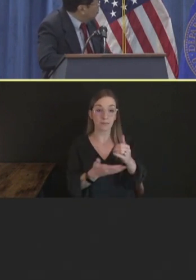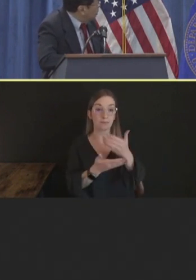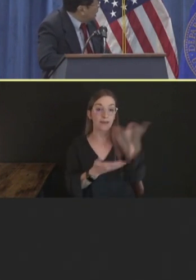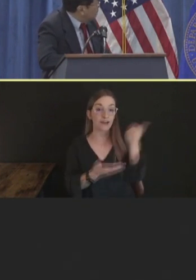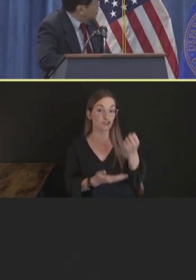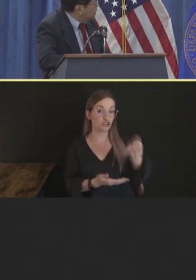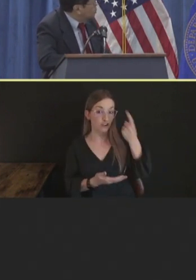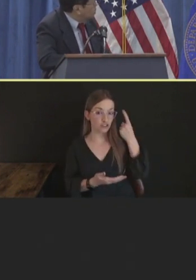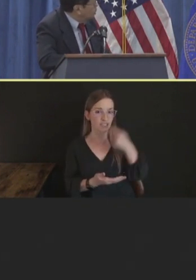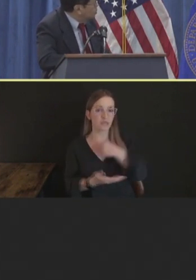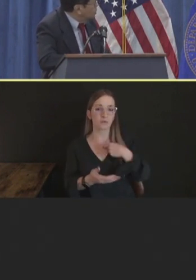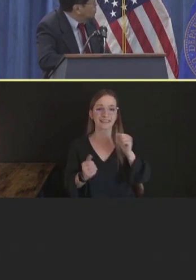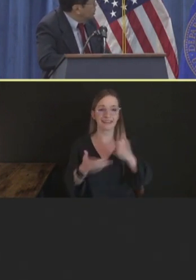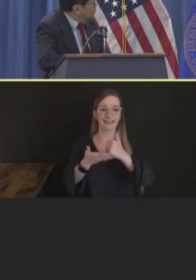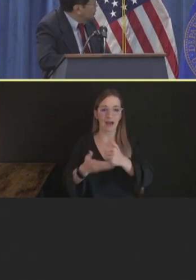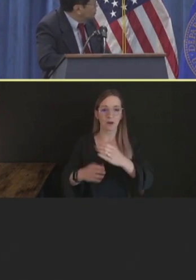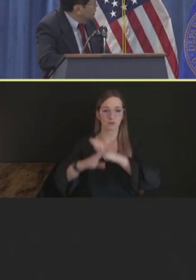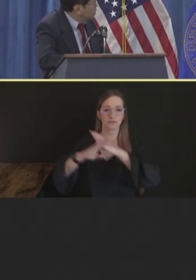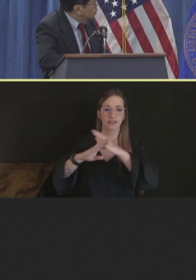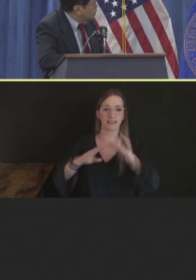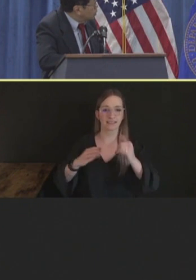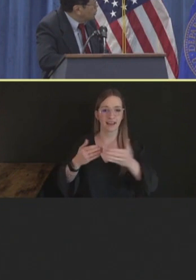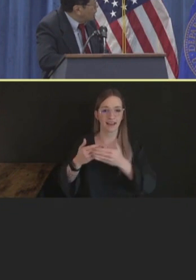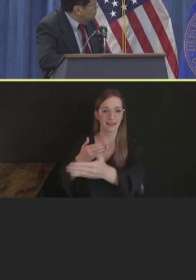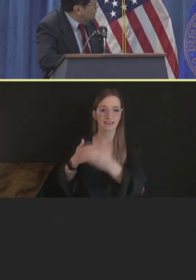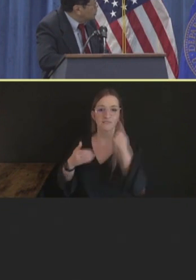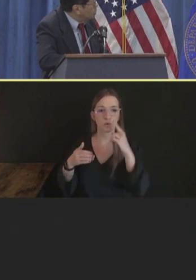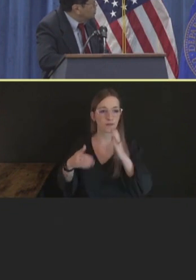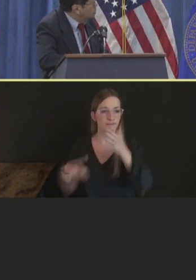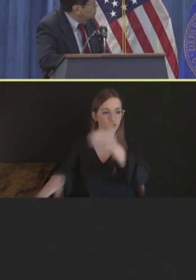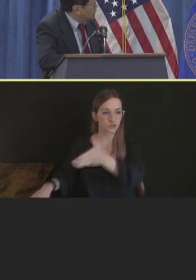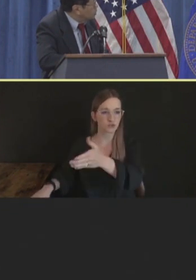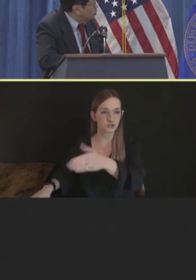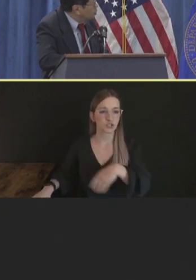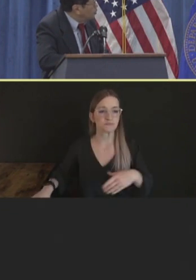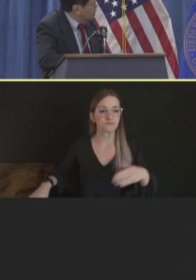Work package six proposes better understanding of special populations in children, pregnant